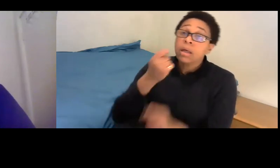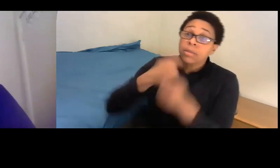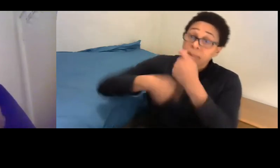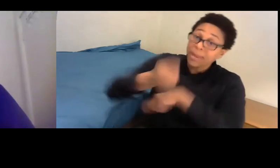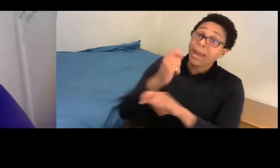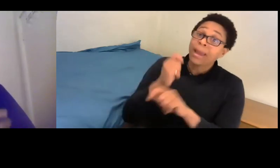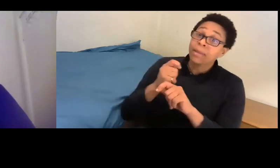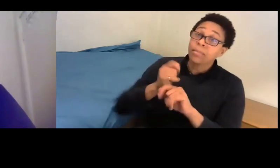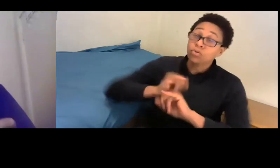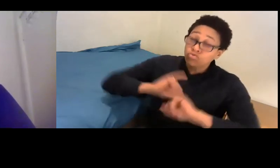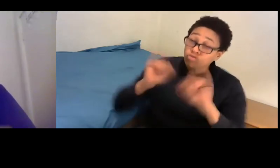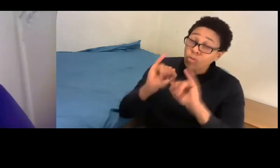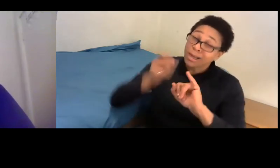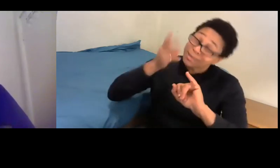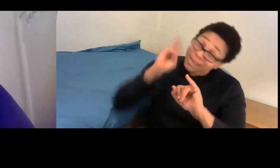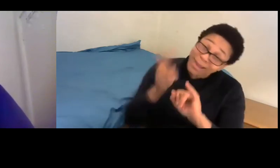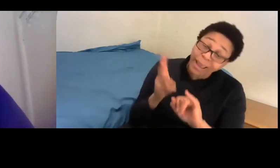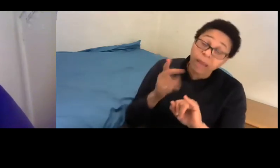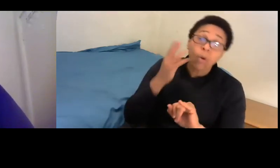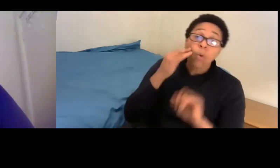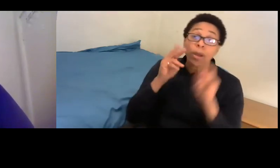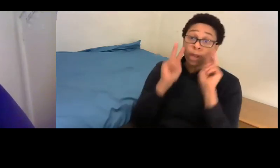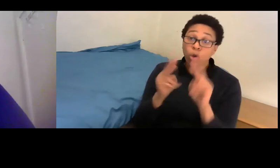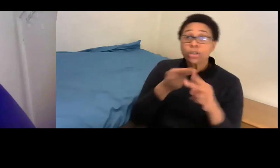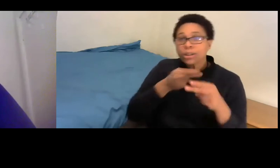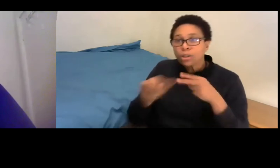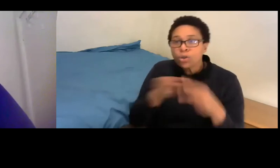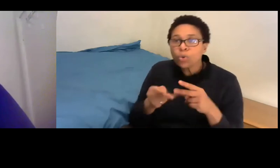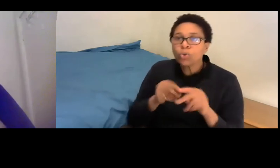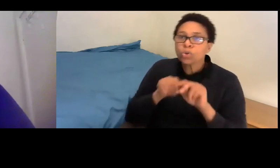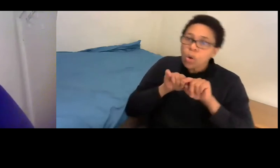kind of Islamophobic rhetoric that came out of that, right.